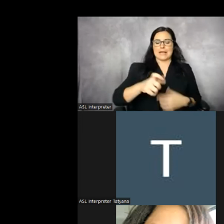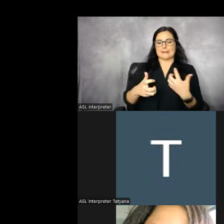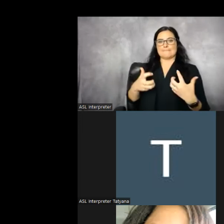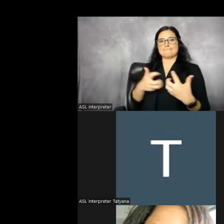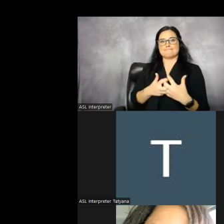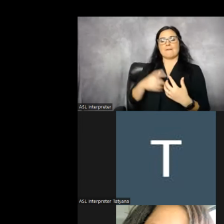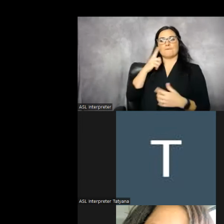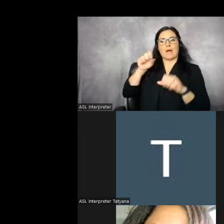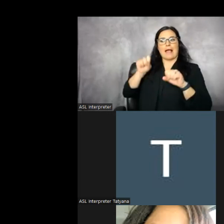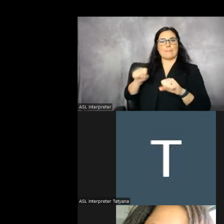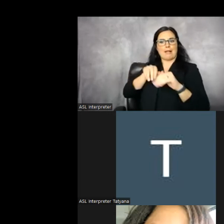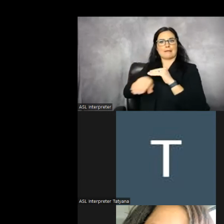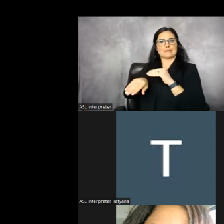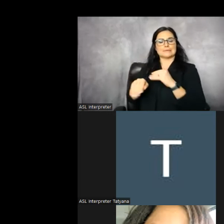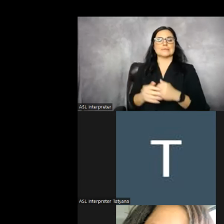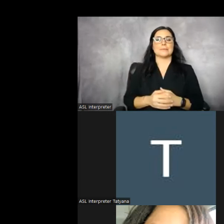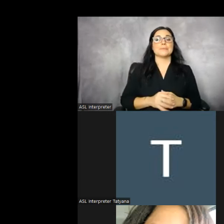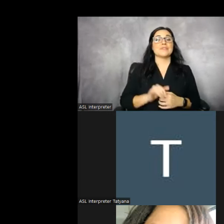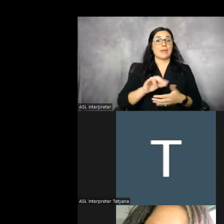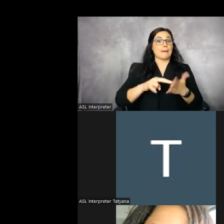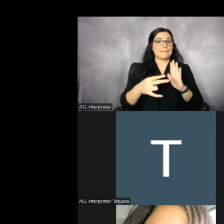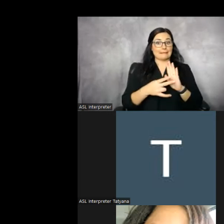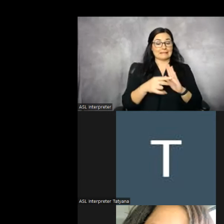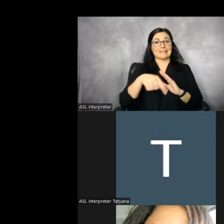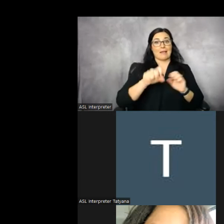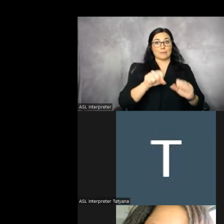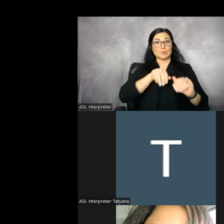This enables access for individuals to make sure